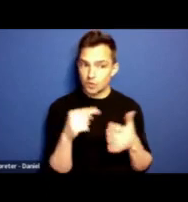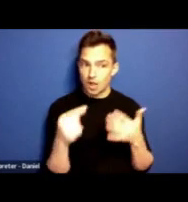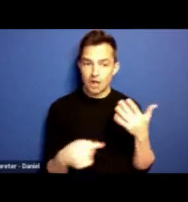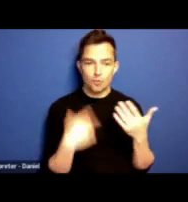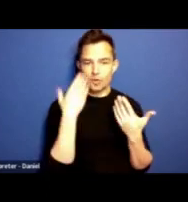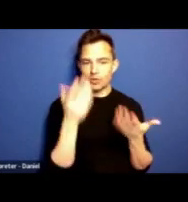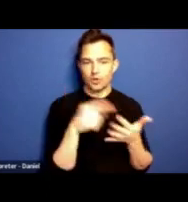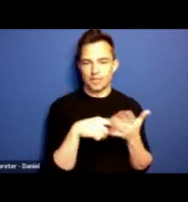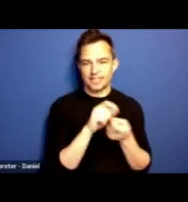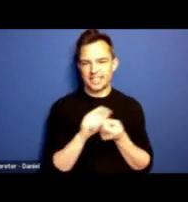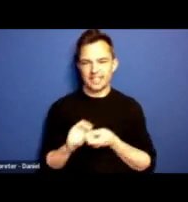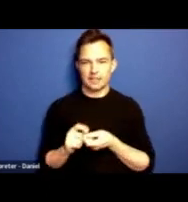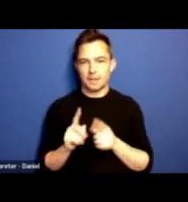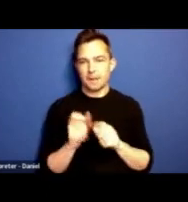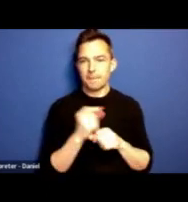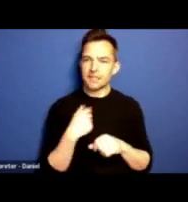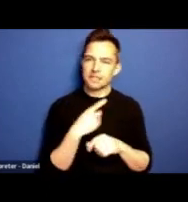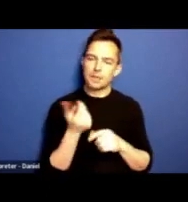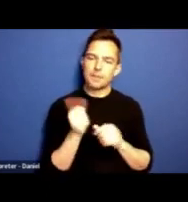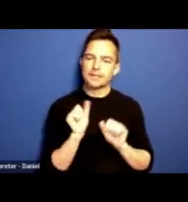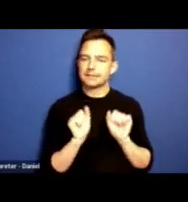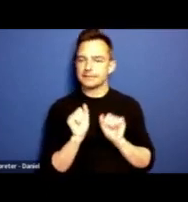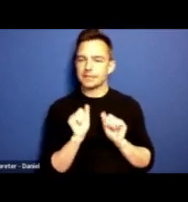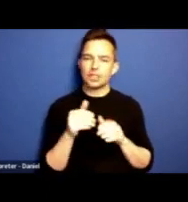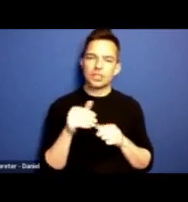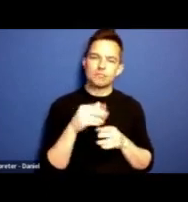but it makes us a little bit cautious about interpreting the